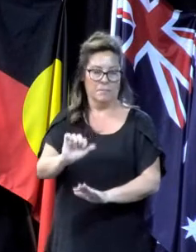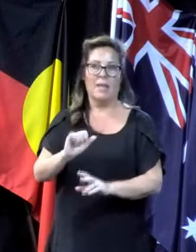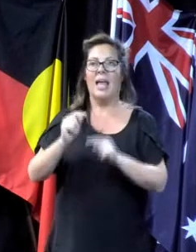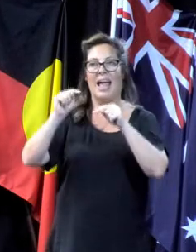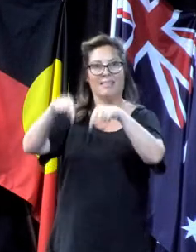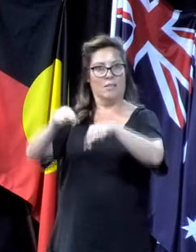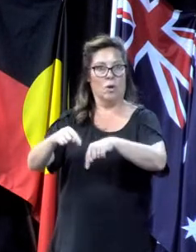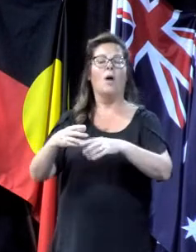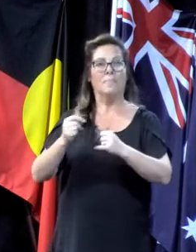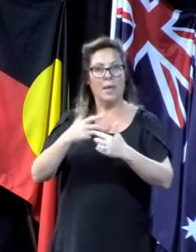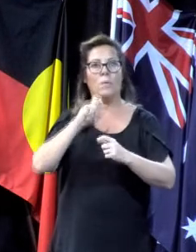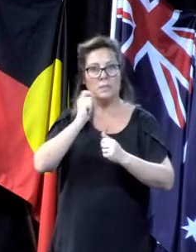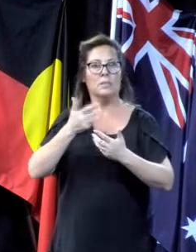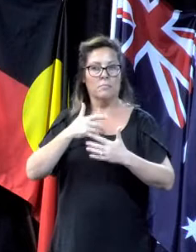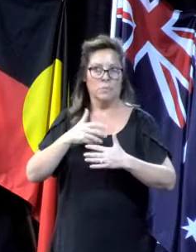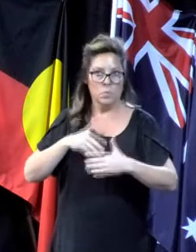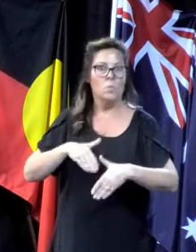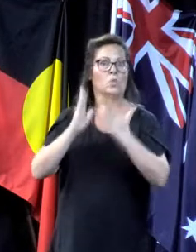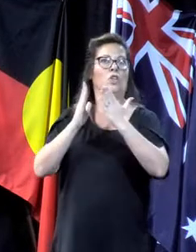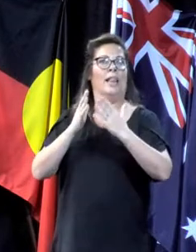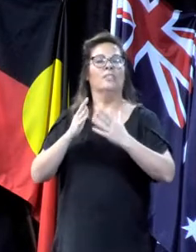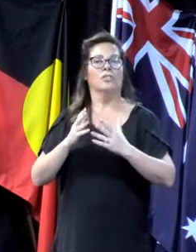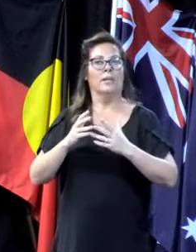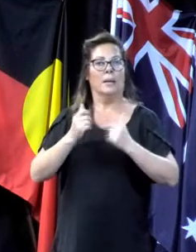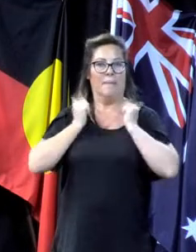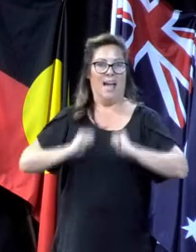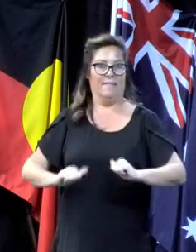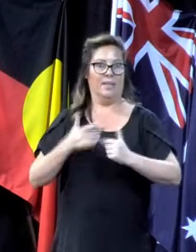regarding young Indigenous men, and I was set to work